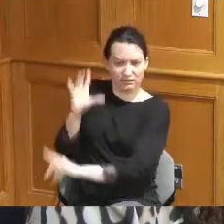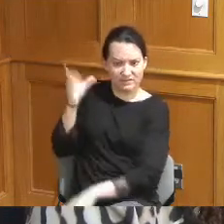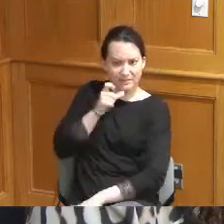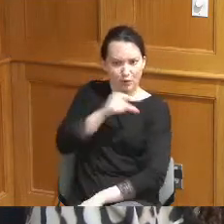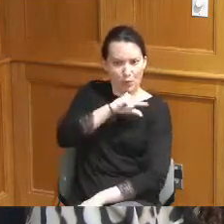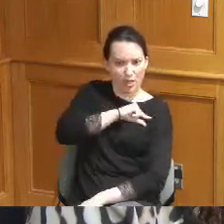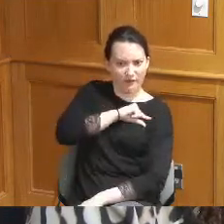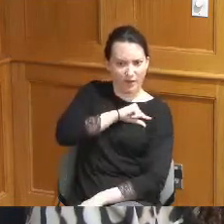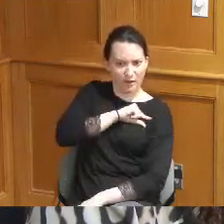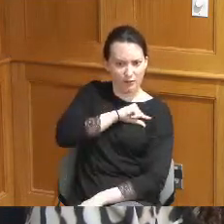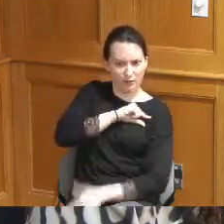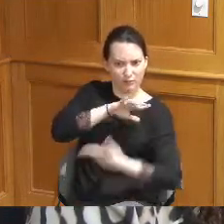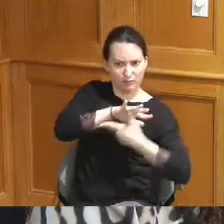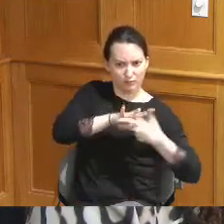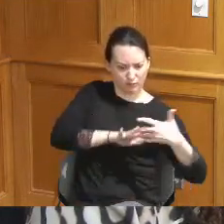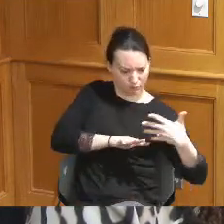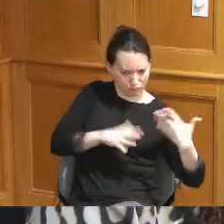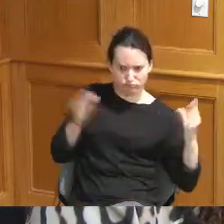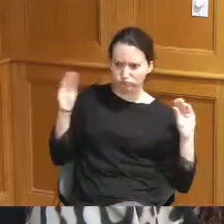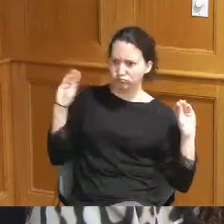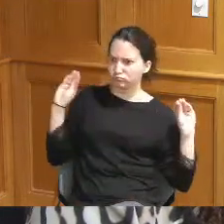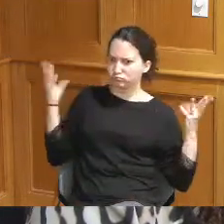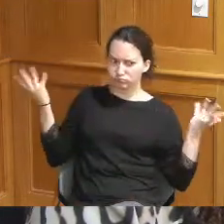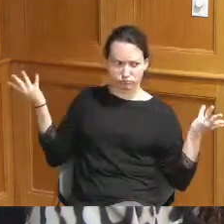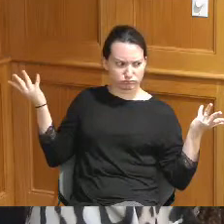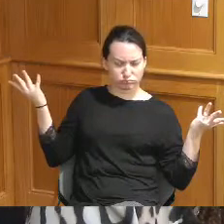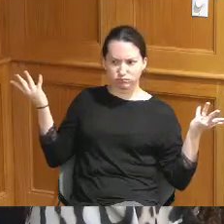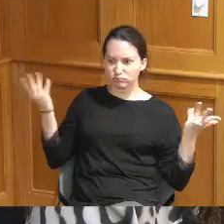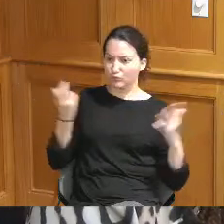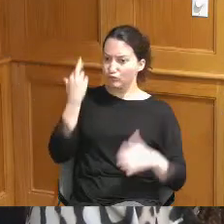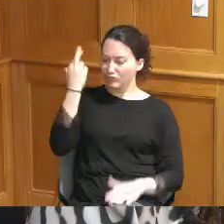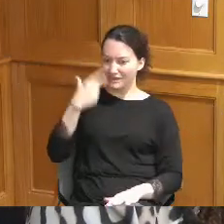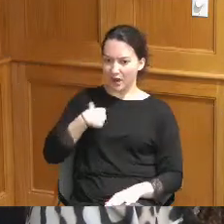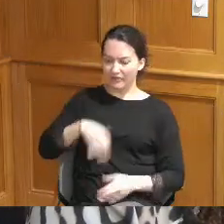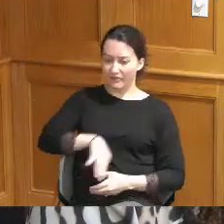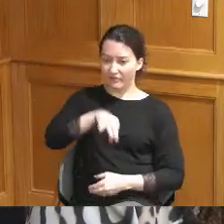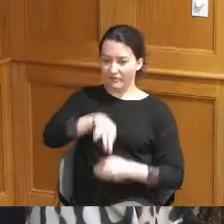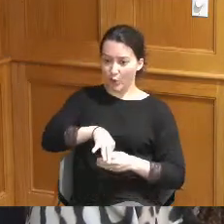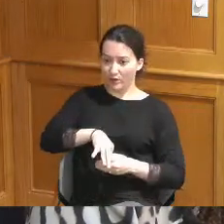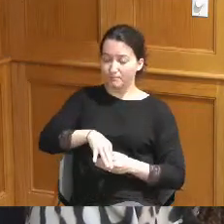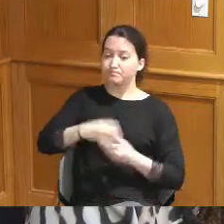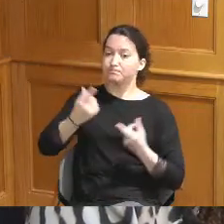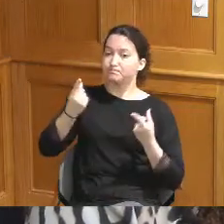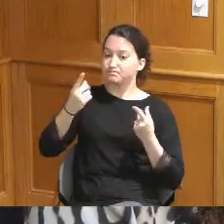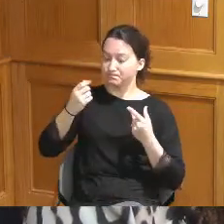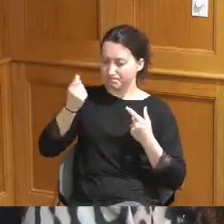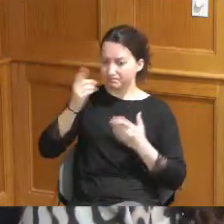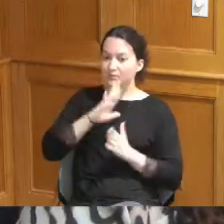for any of those items so because of that I voted unanimously to take a look at the